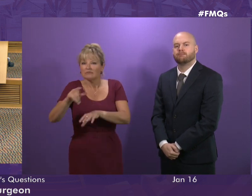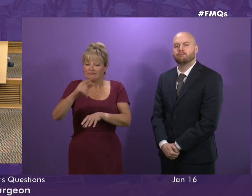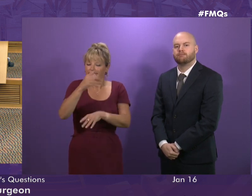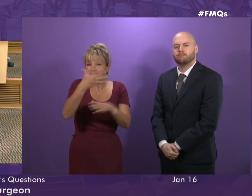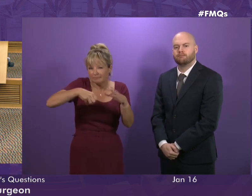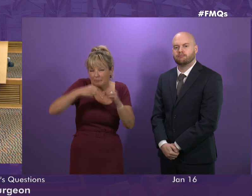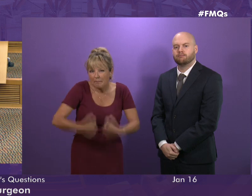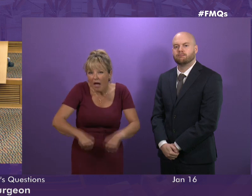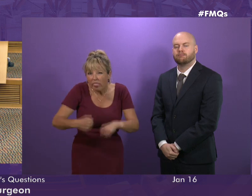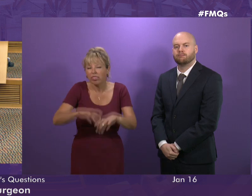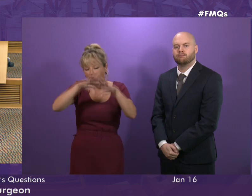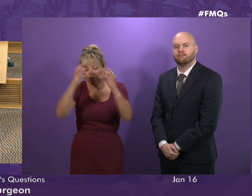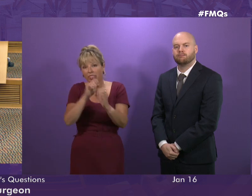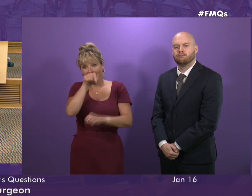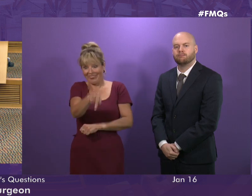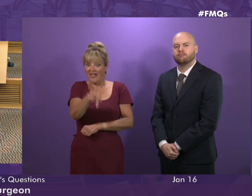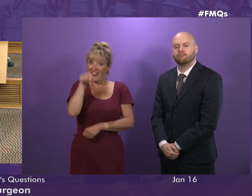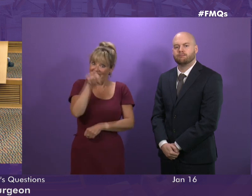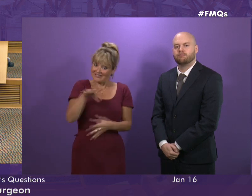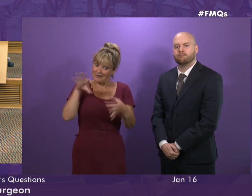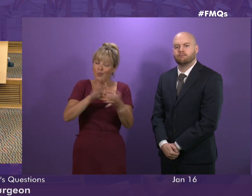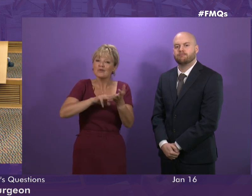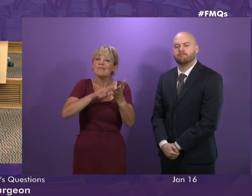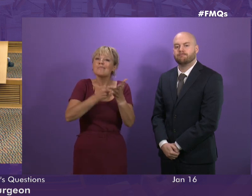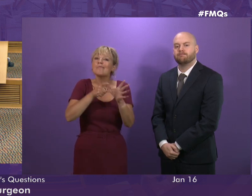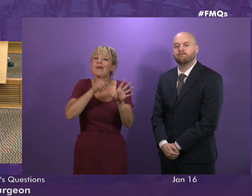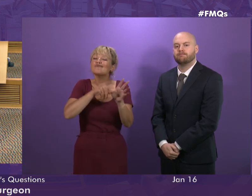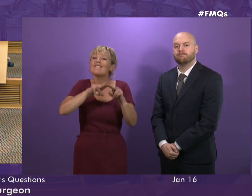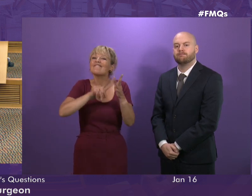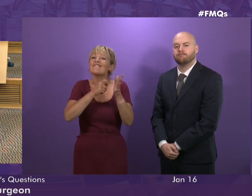tracking project. The project will help to develop a body of evidence on the complex